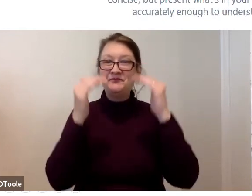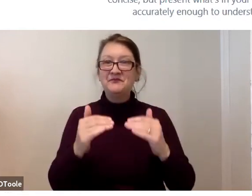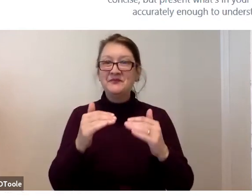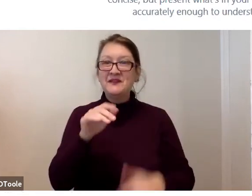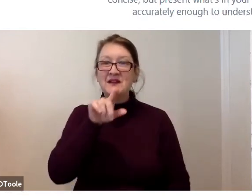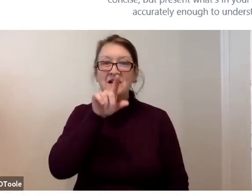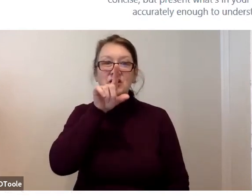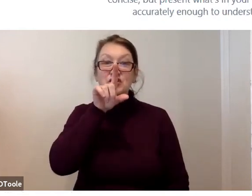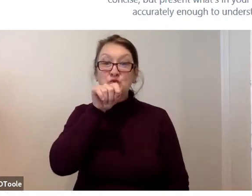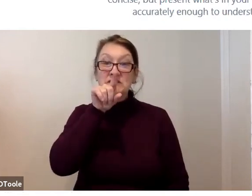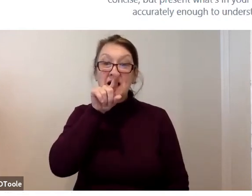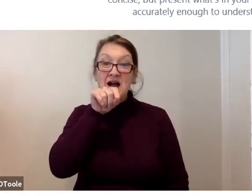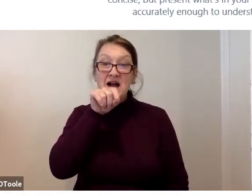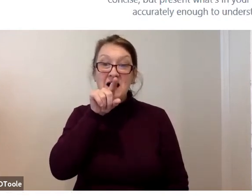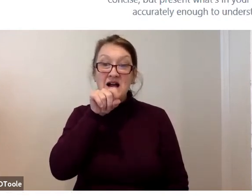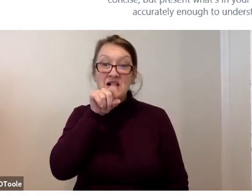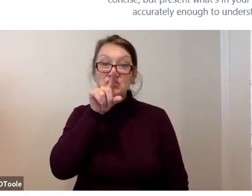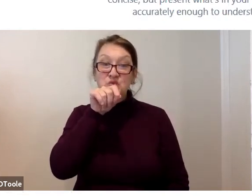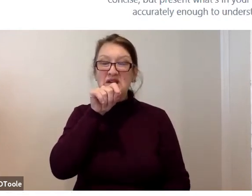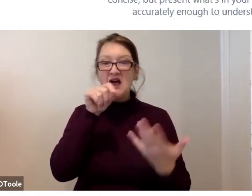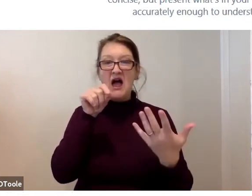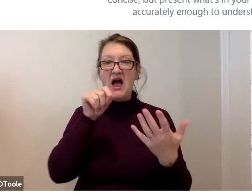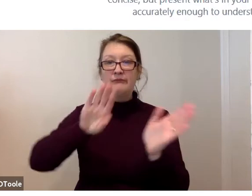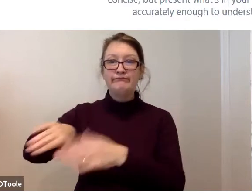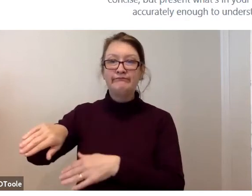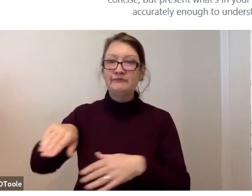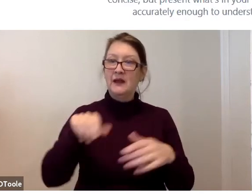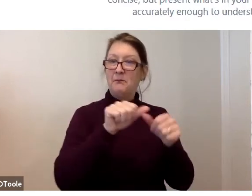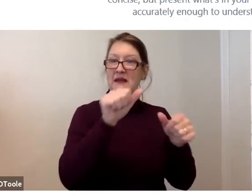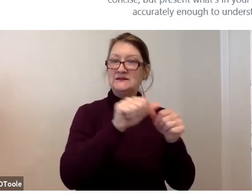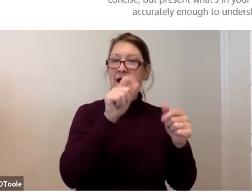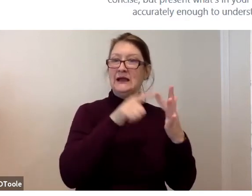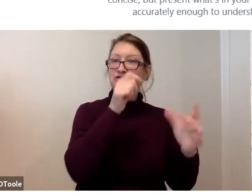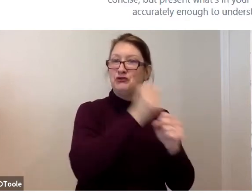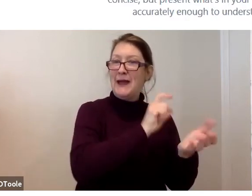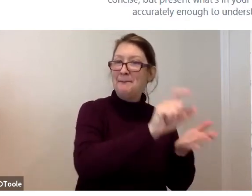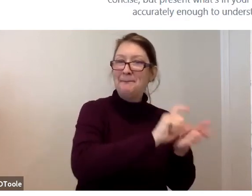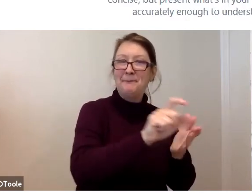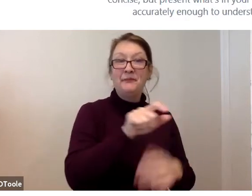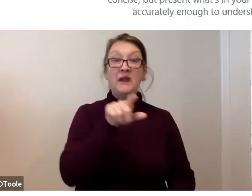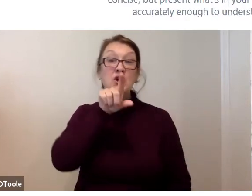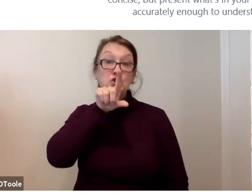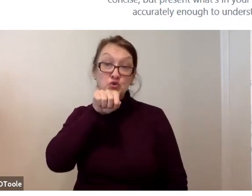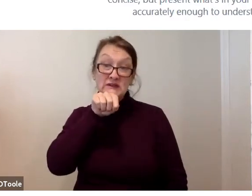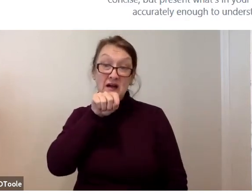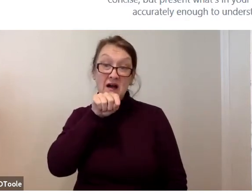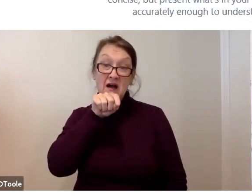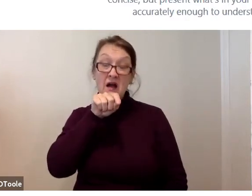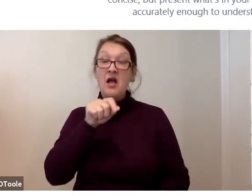Same with Twitter, the accessibility feature that they have.